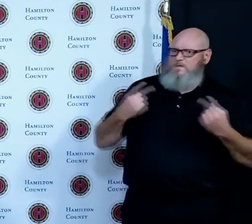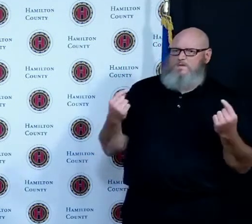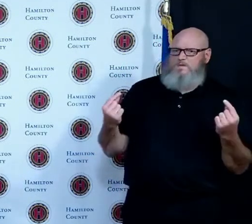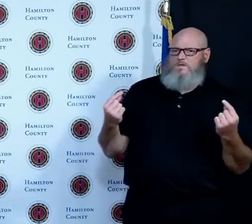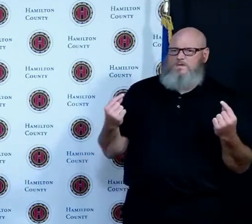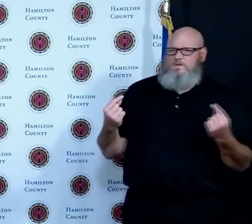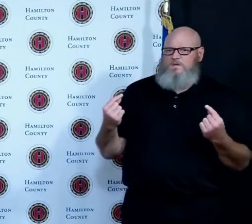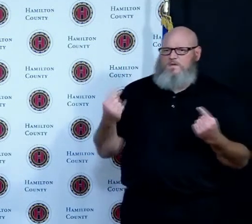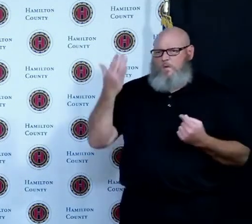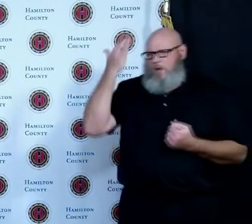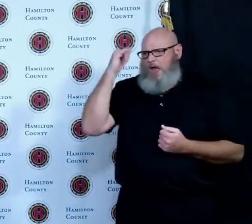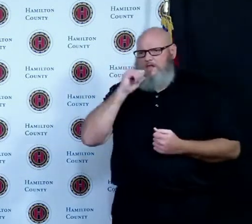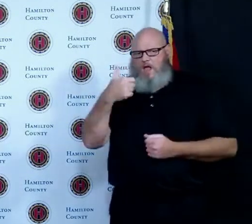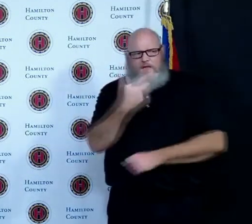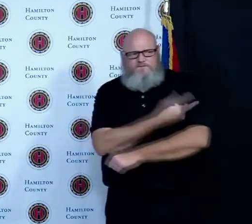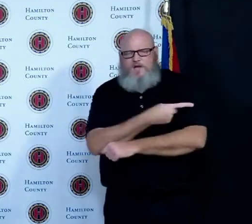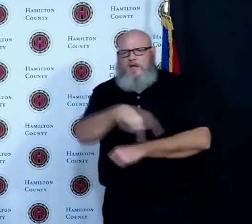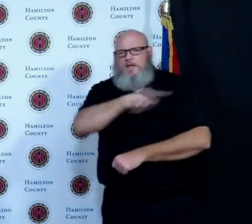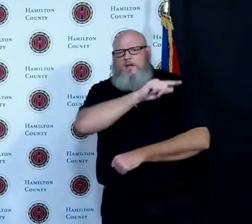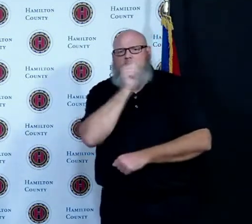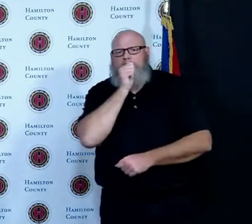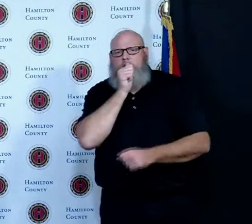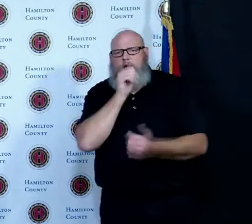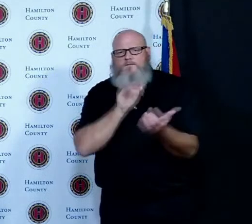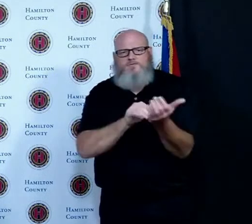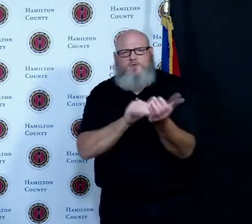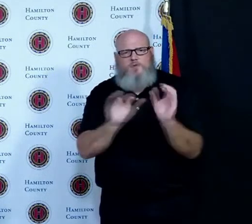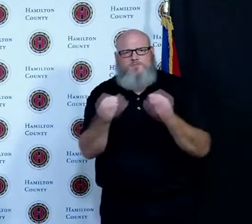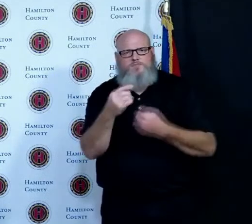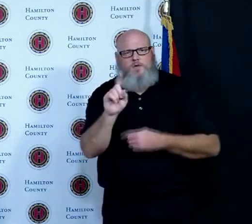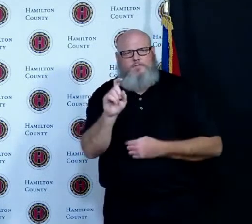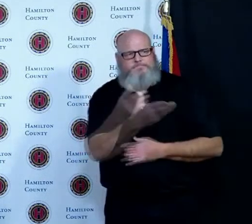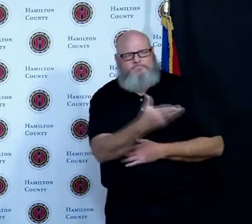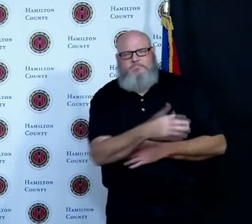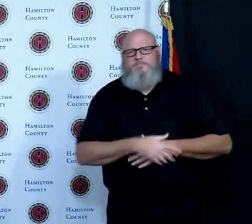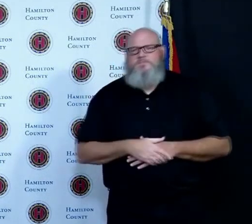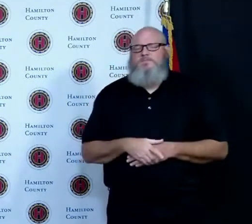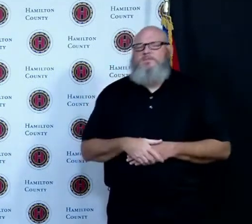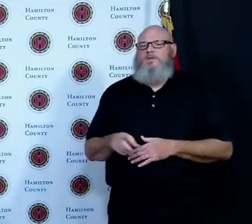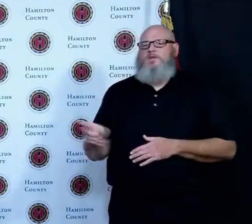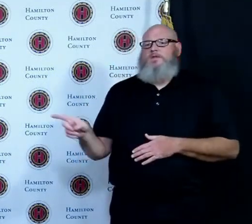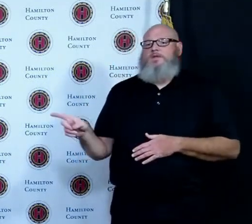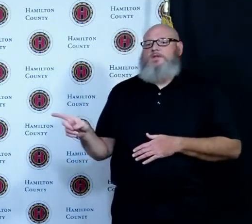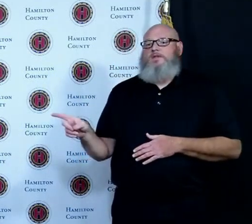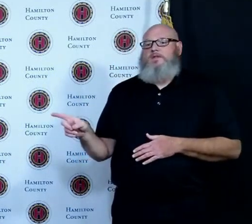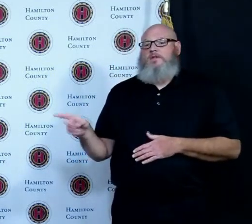they are absolutely part of phase 1A Public Health has focused our first efforts realizing that I'm